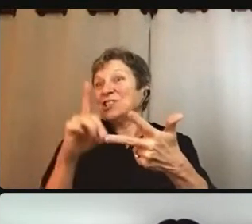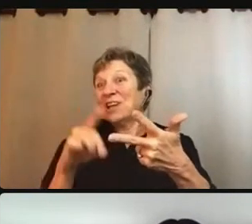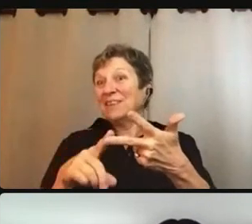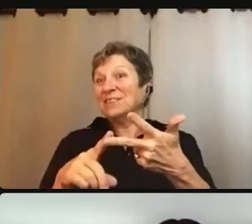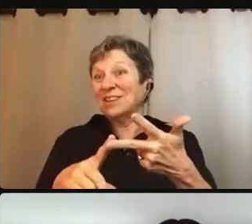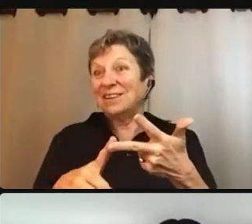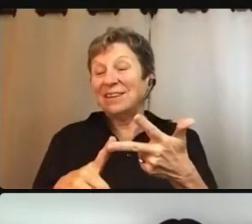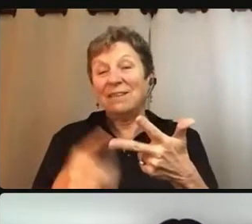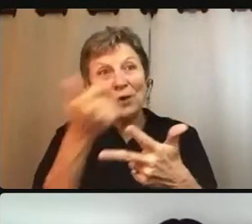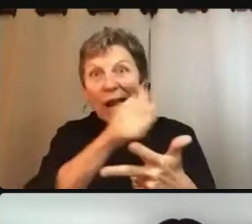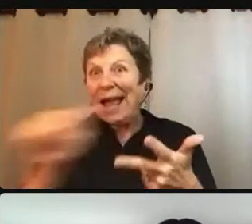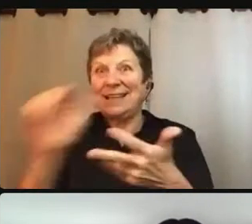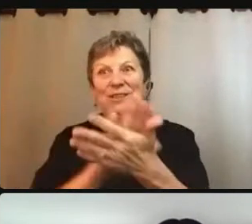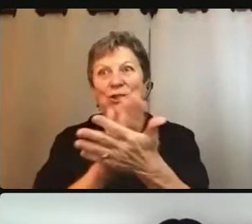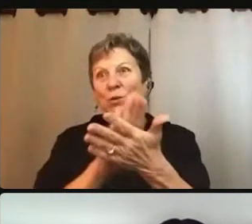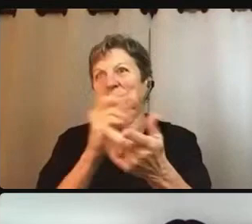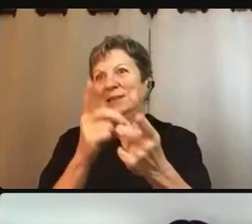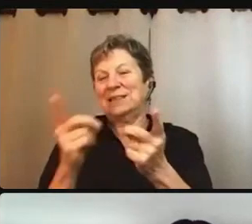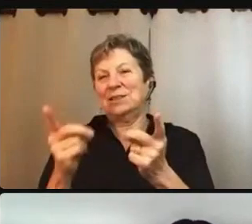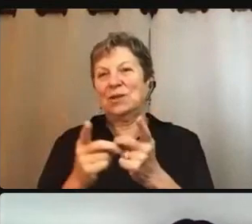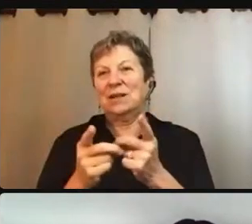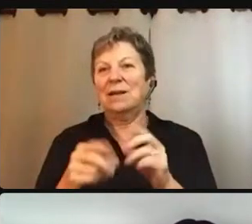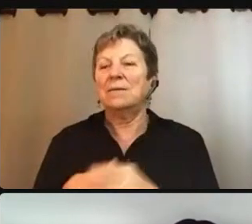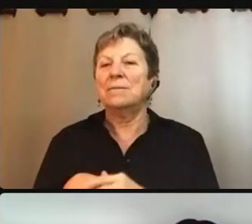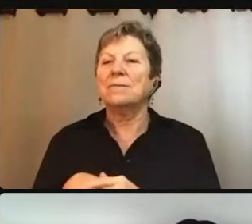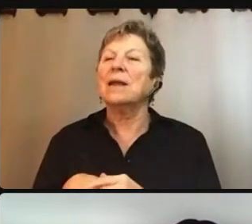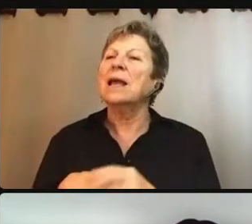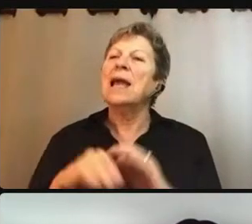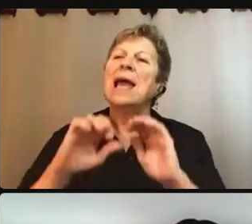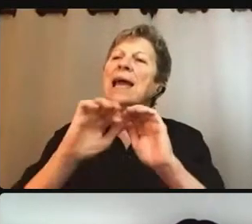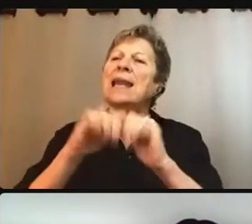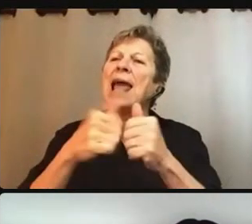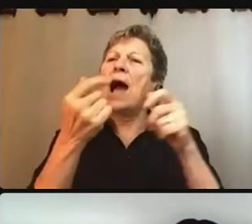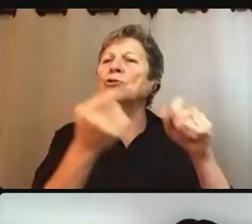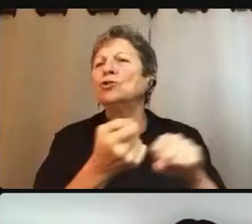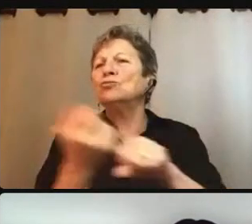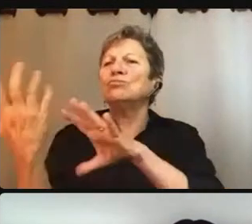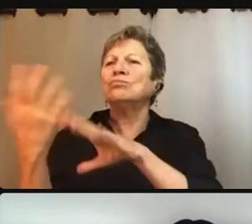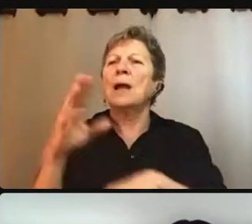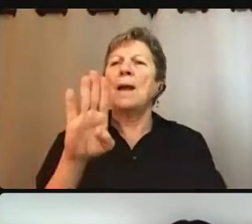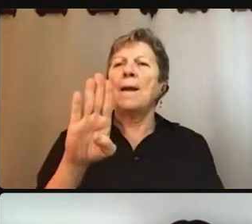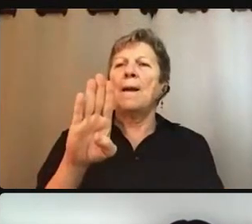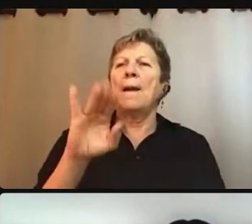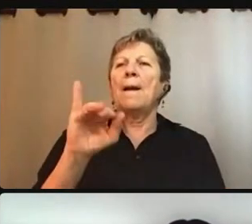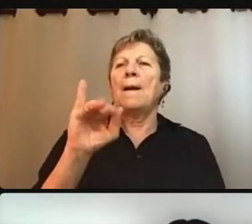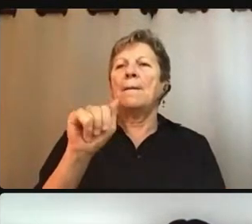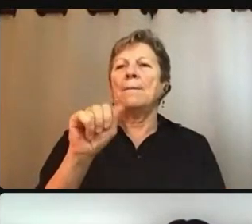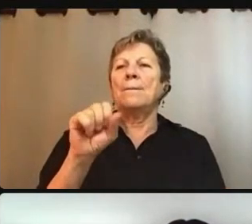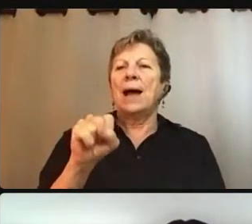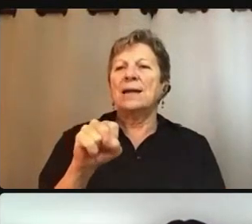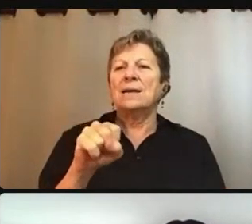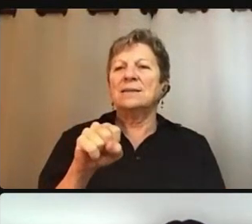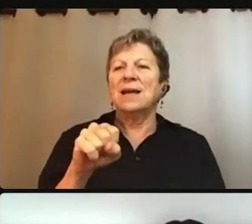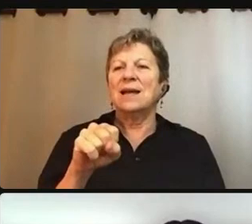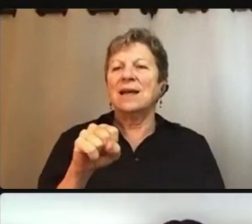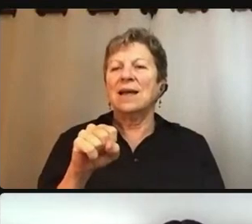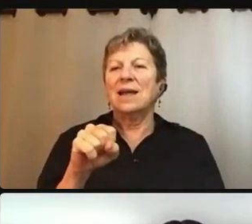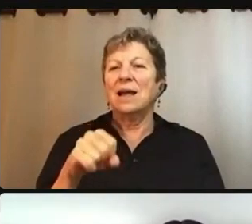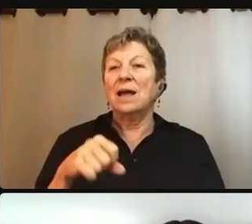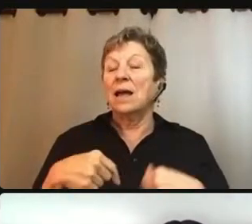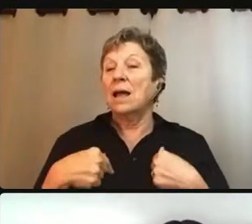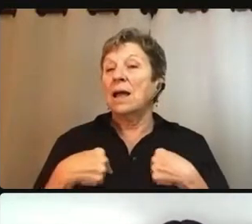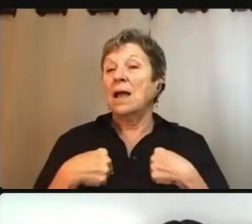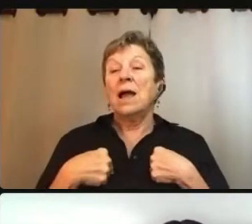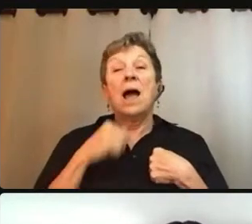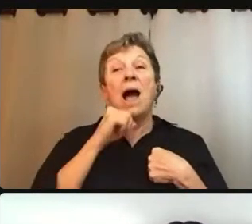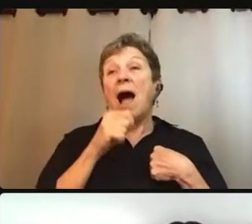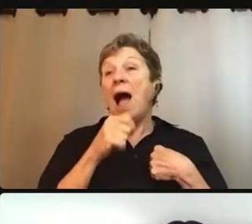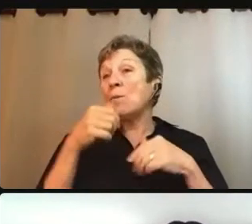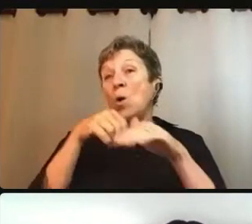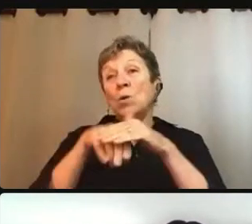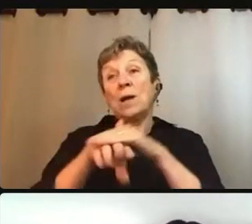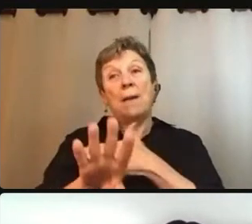THE CRITICAL MAIN FOCUS FOR ANY